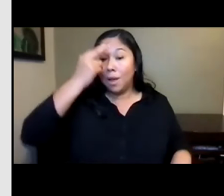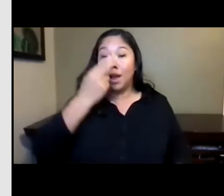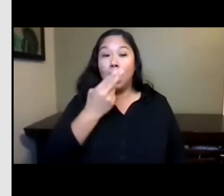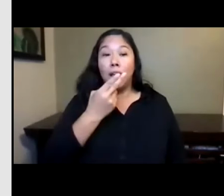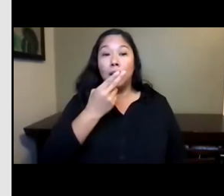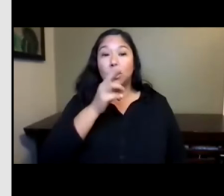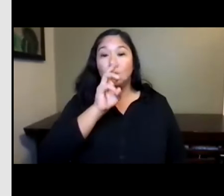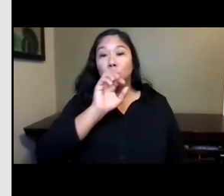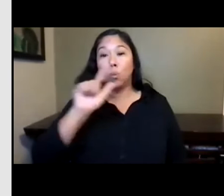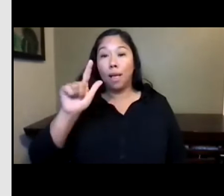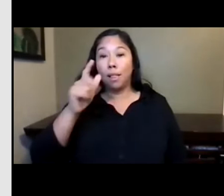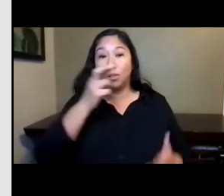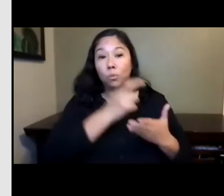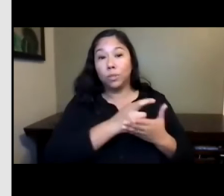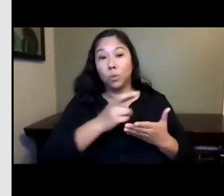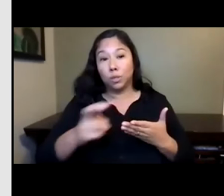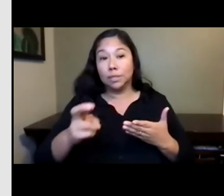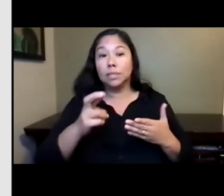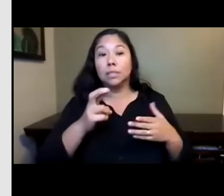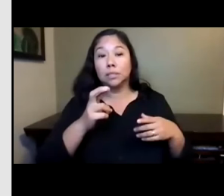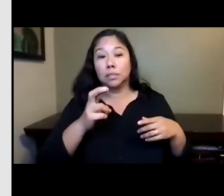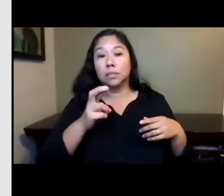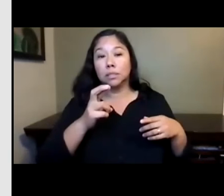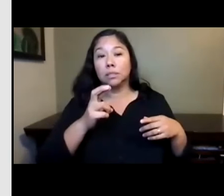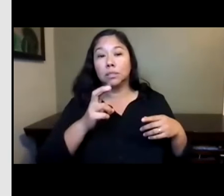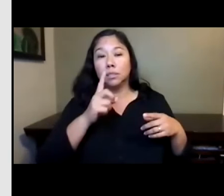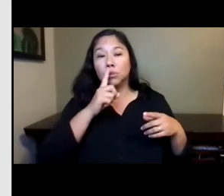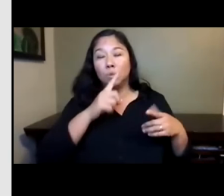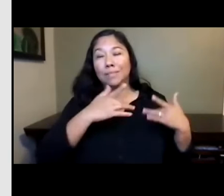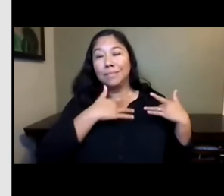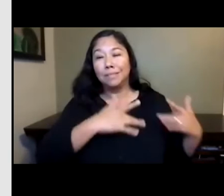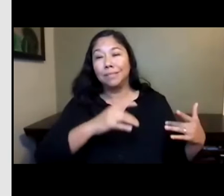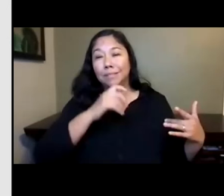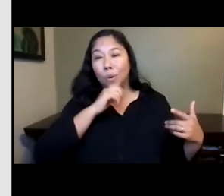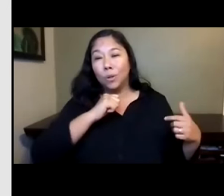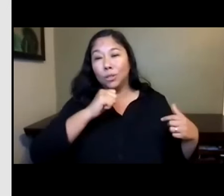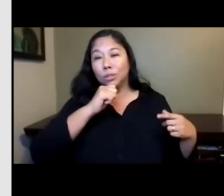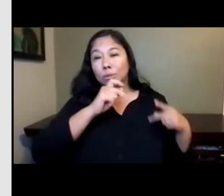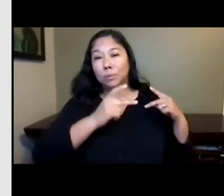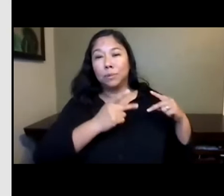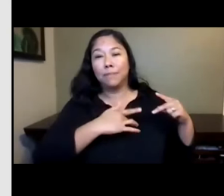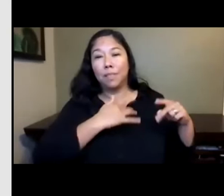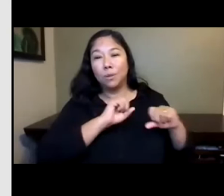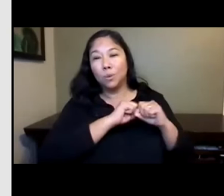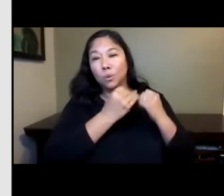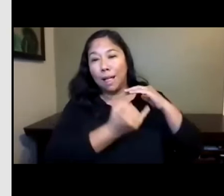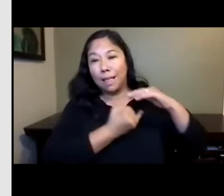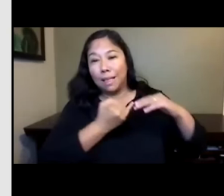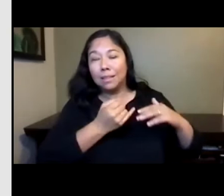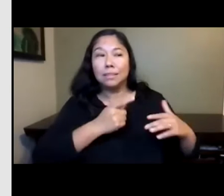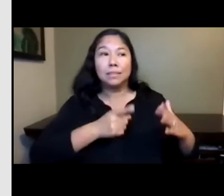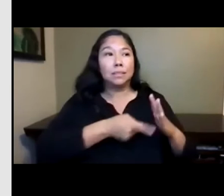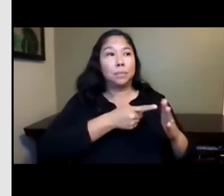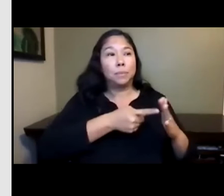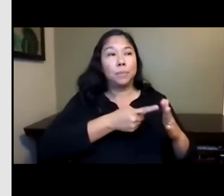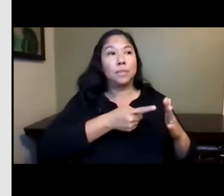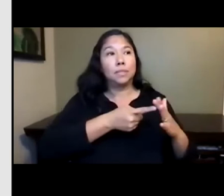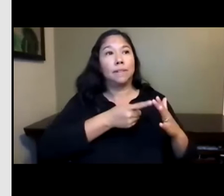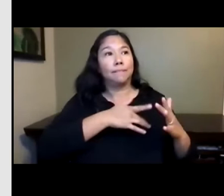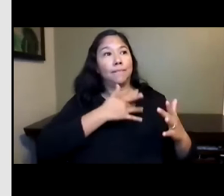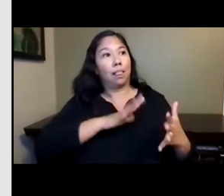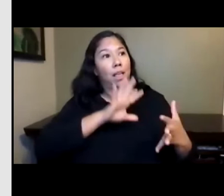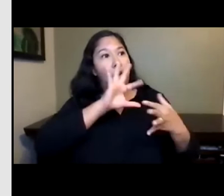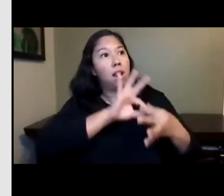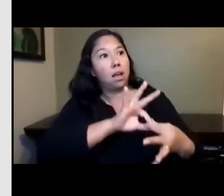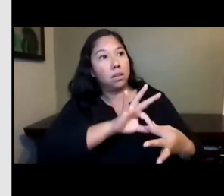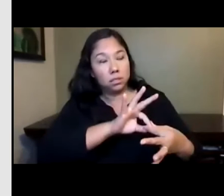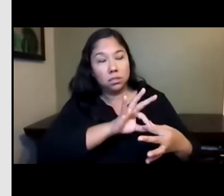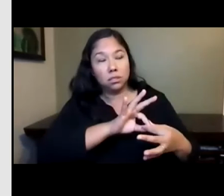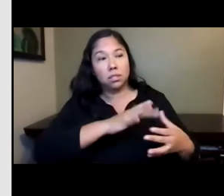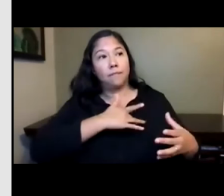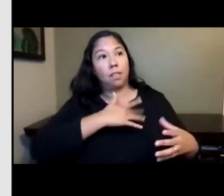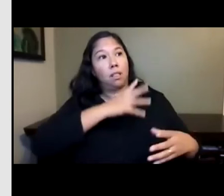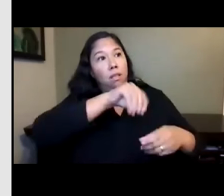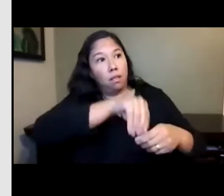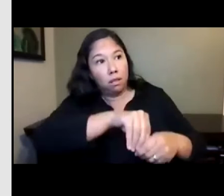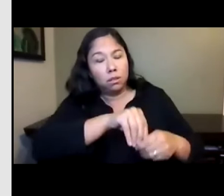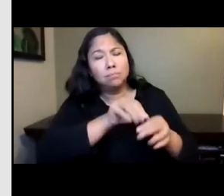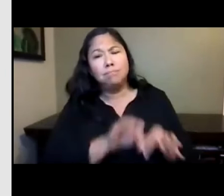It addresses social isolation, so feeling a sense of connection and belonging is important for all